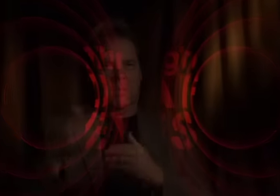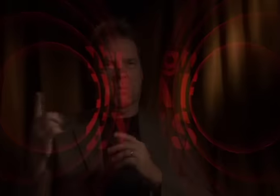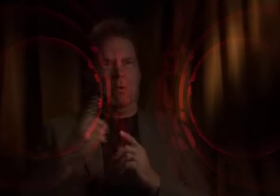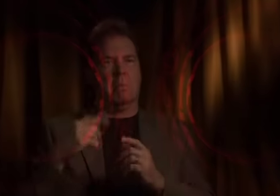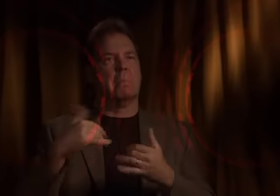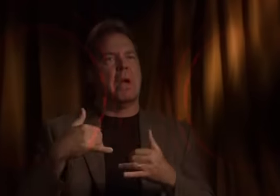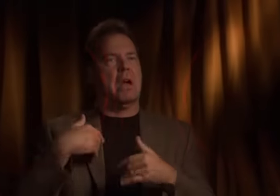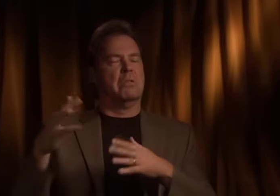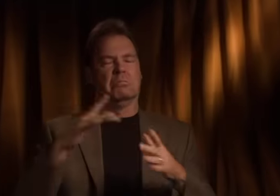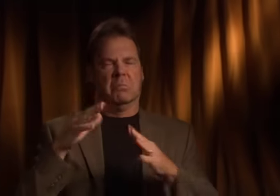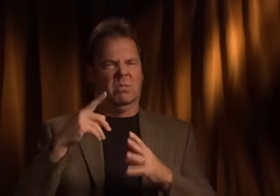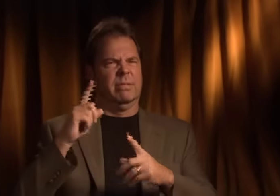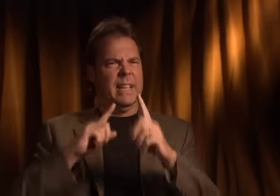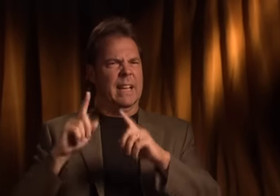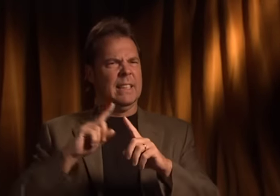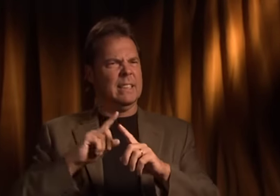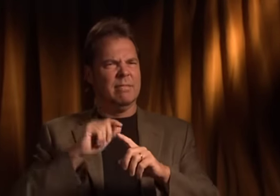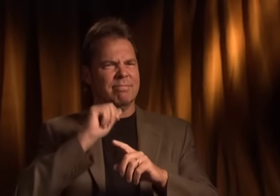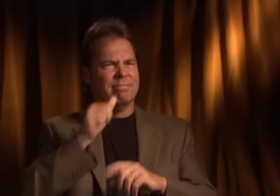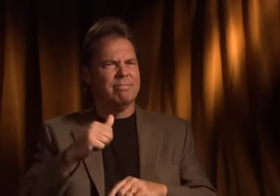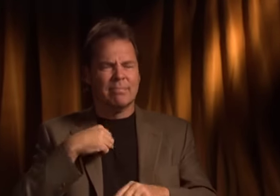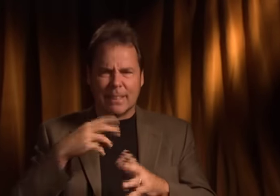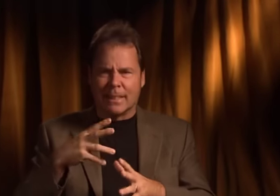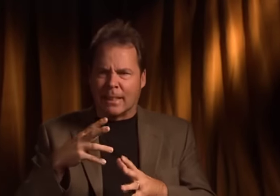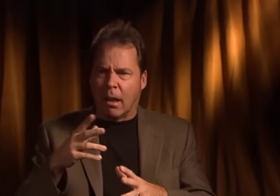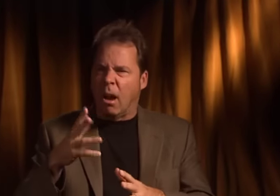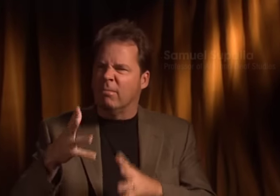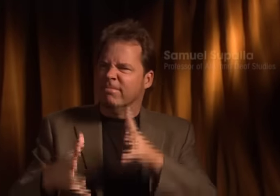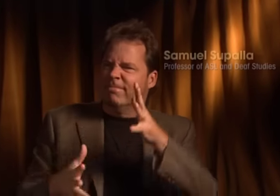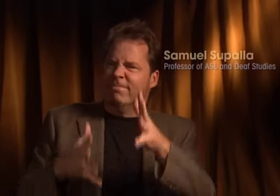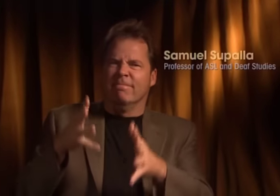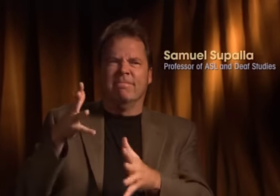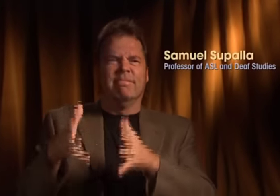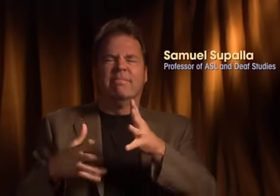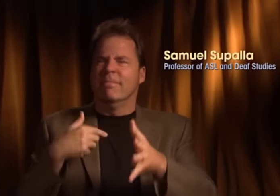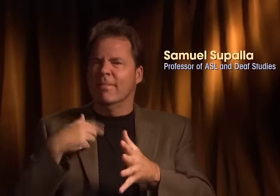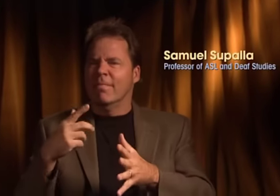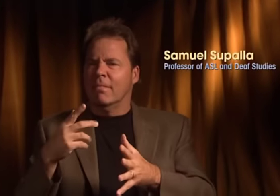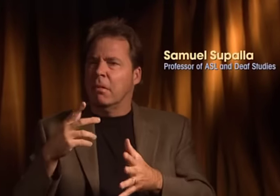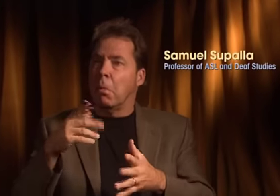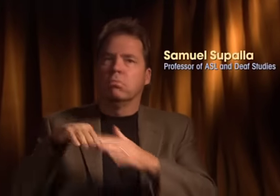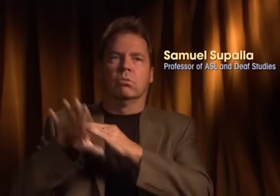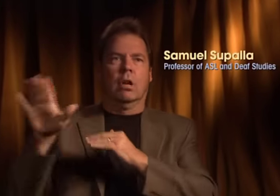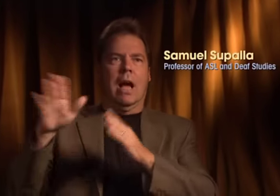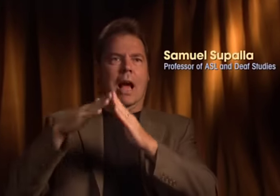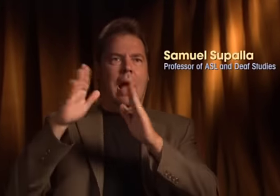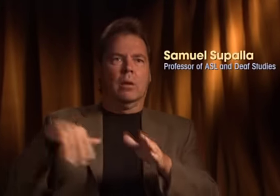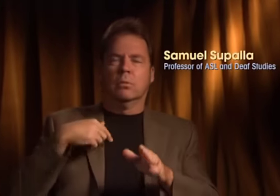(interpreted): There was a little girl, a neighbor girl, that came over and played with me. And we used gesture with each other.